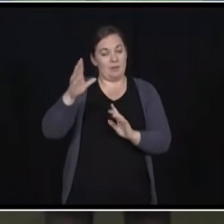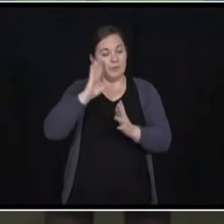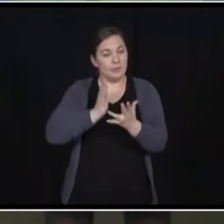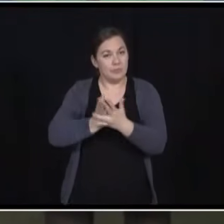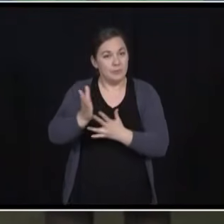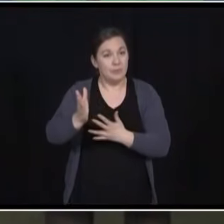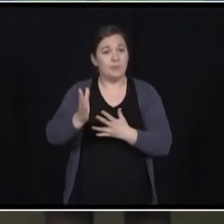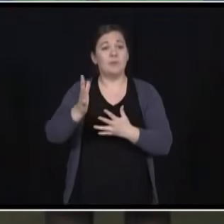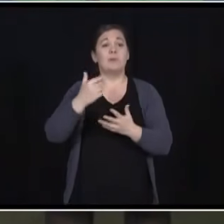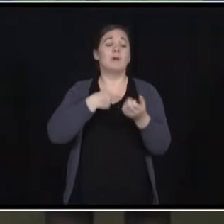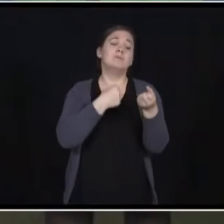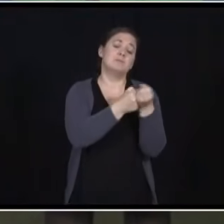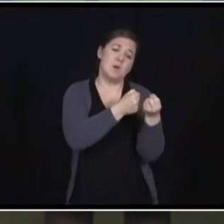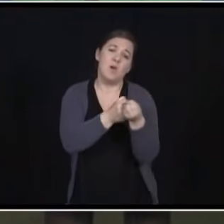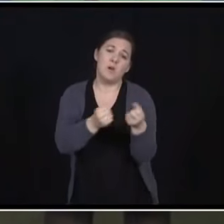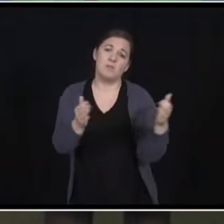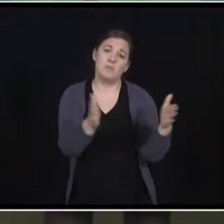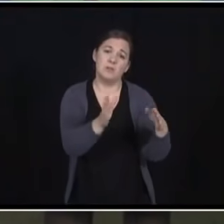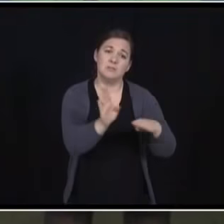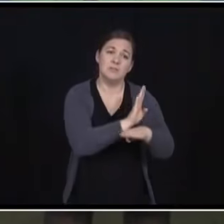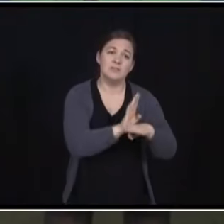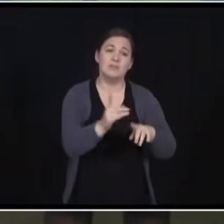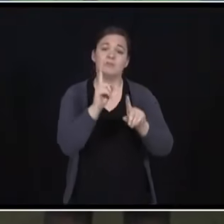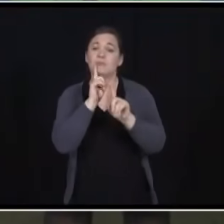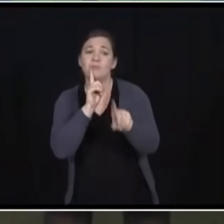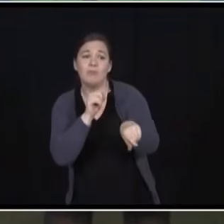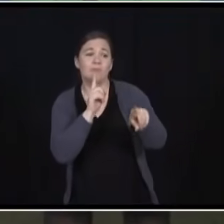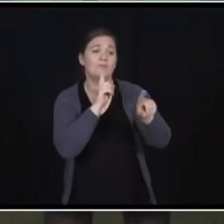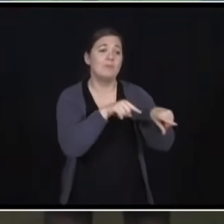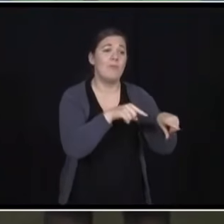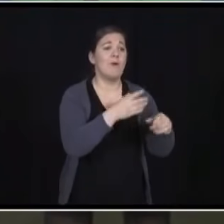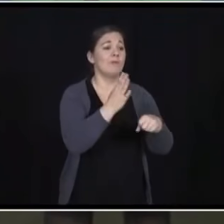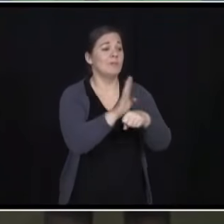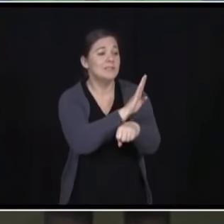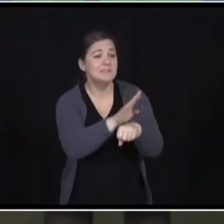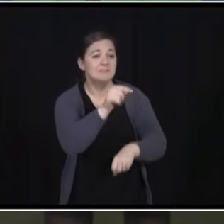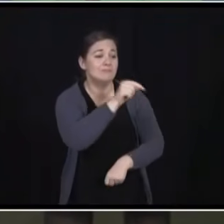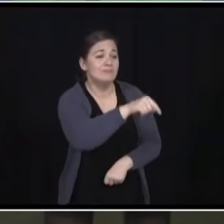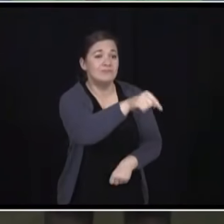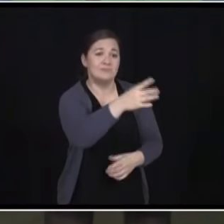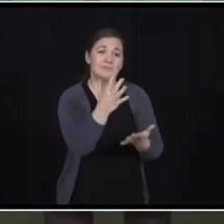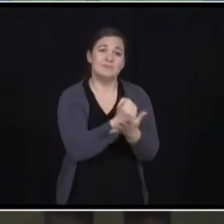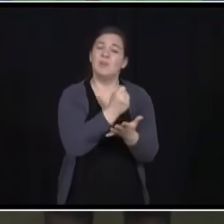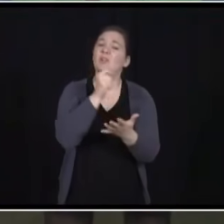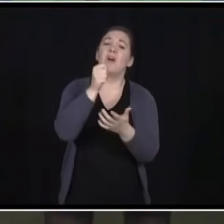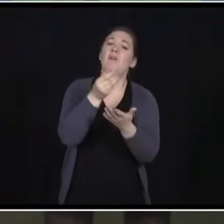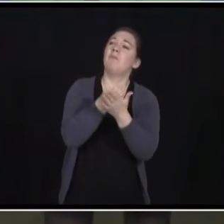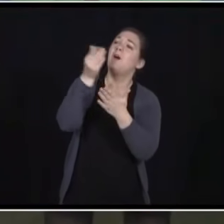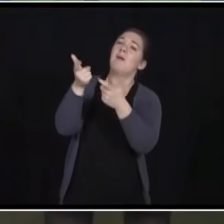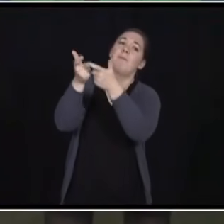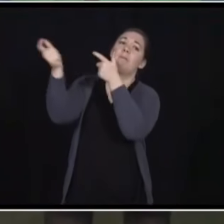you get from all ends, I do company the other day and got a nasty letter from them, they can tell you they're going to do alright, it